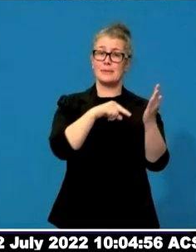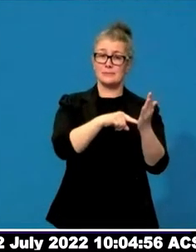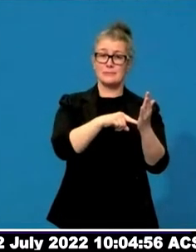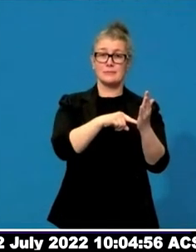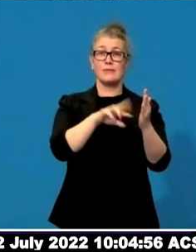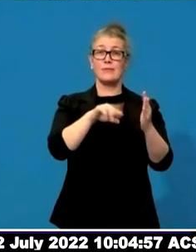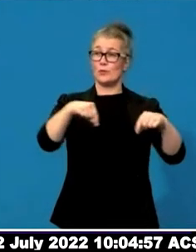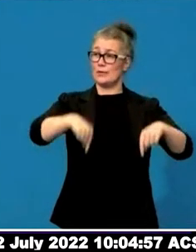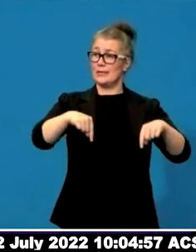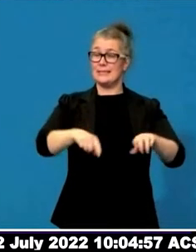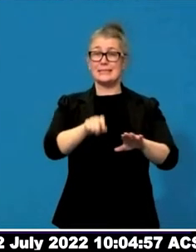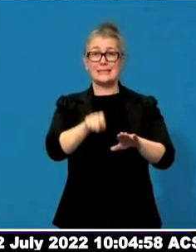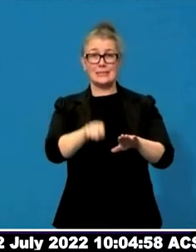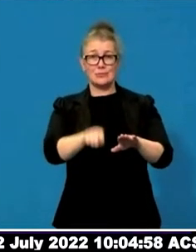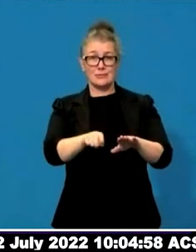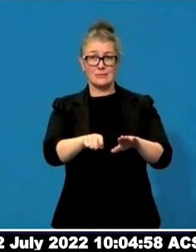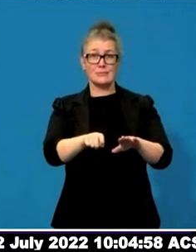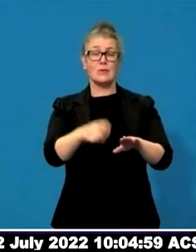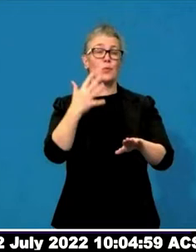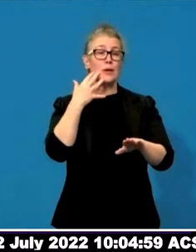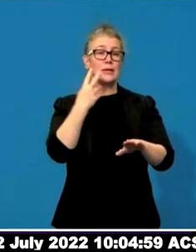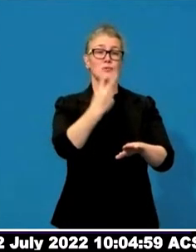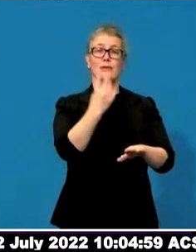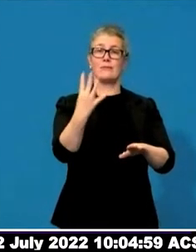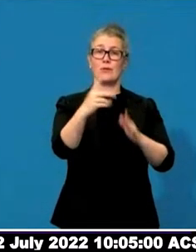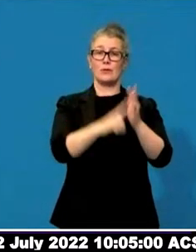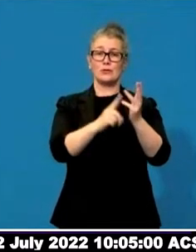and that's dated 24 June 2022.